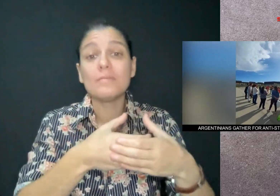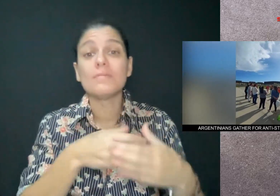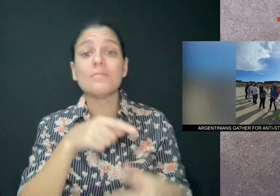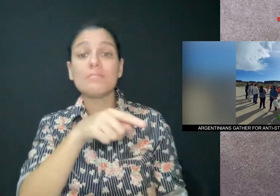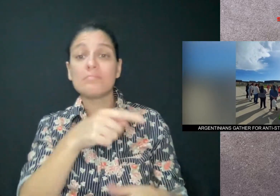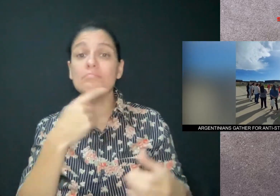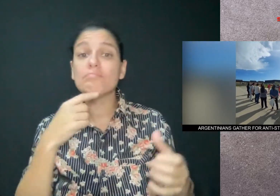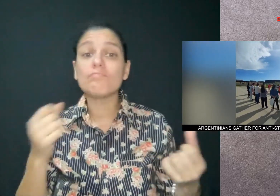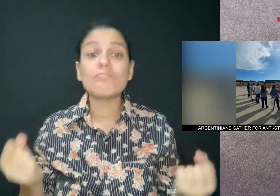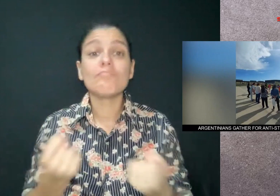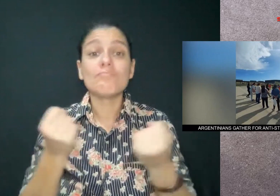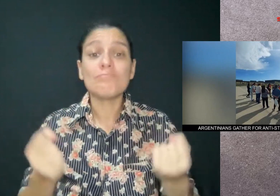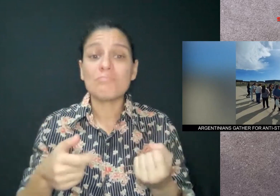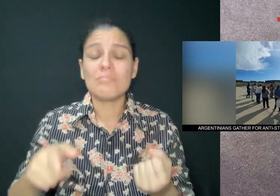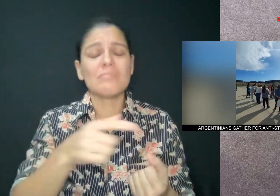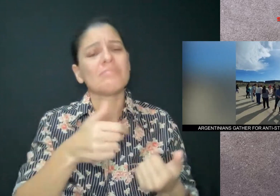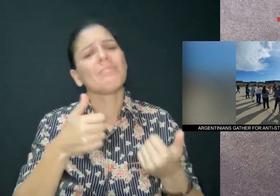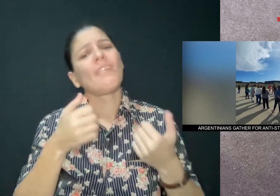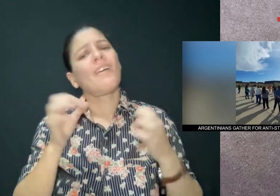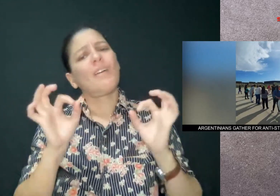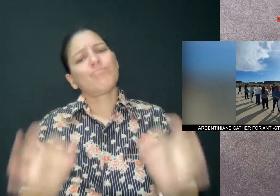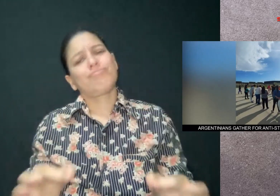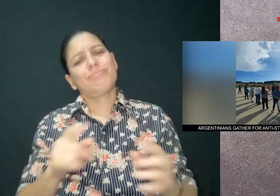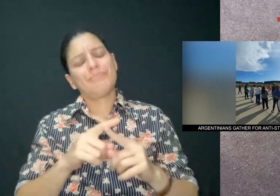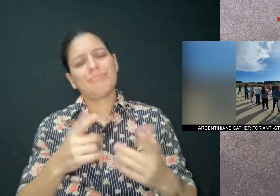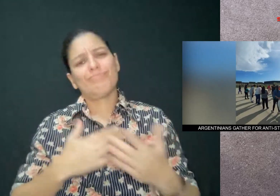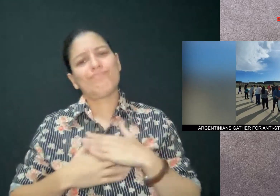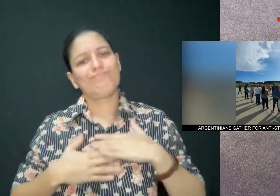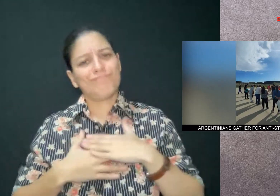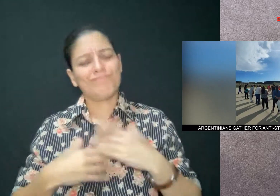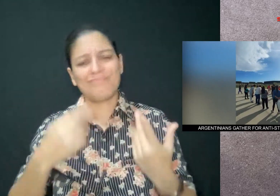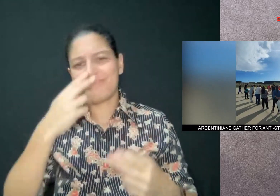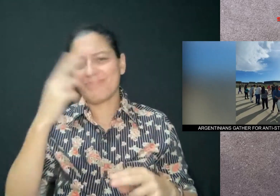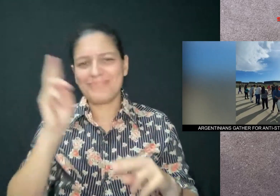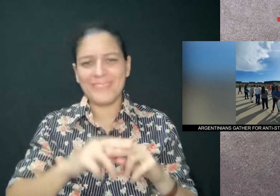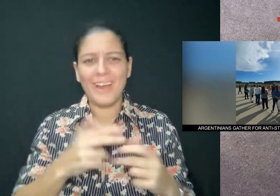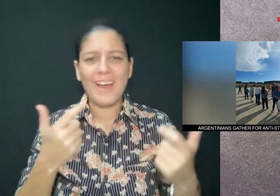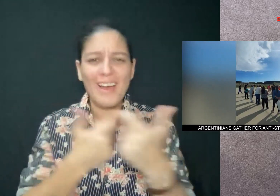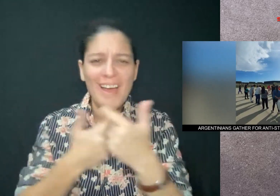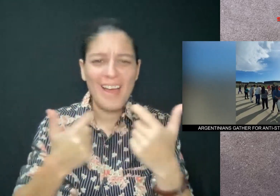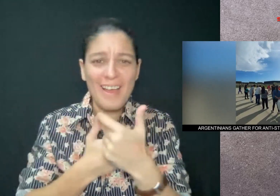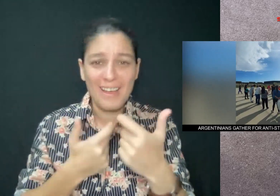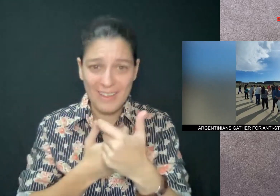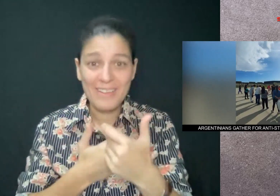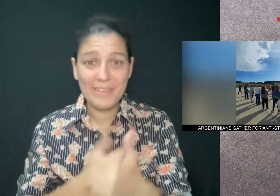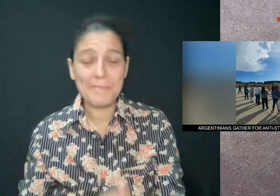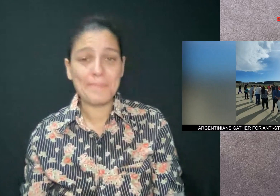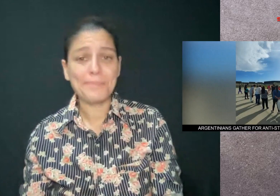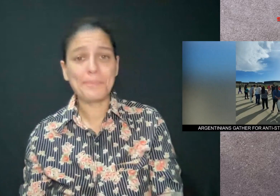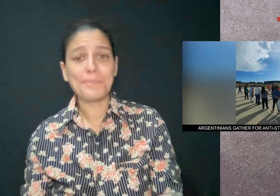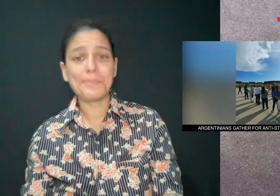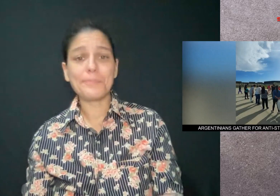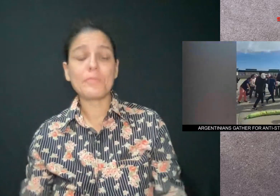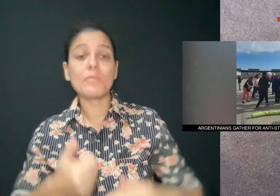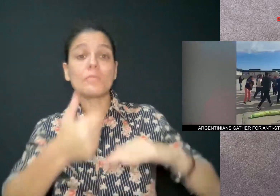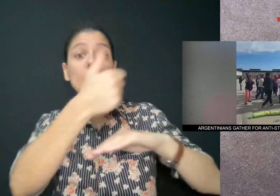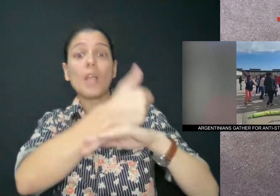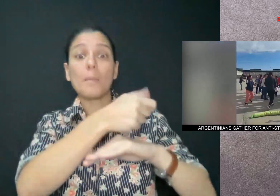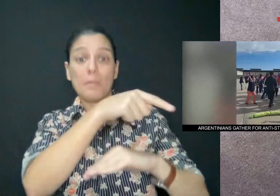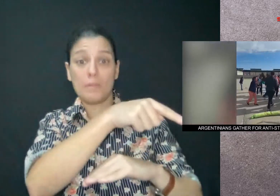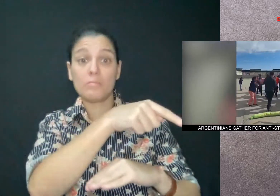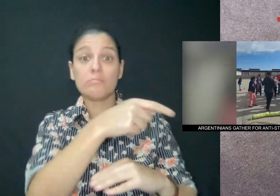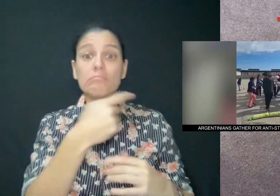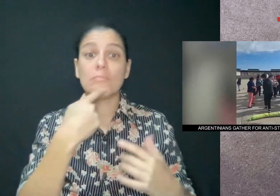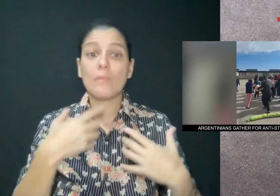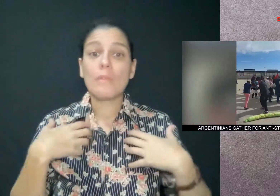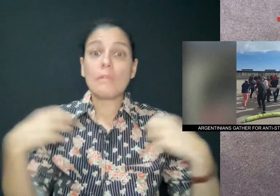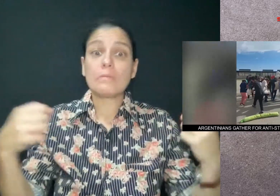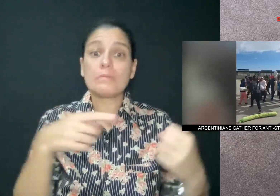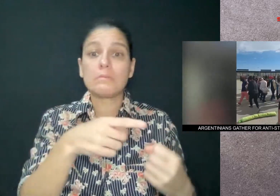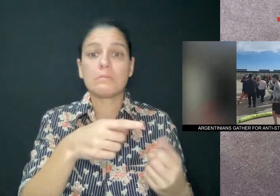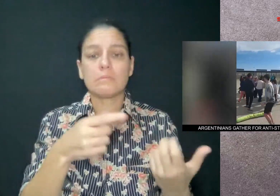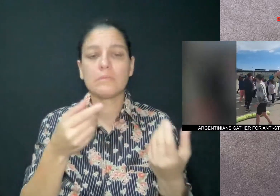was safe and fun the health department says this is one way